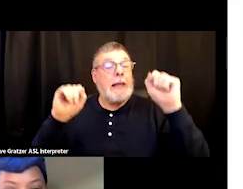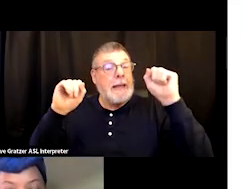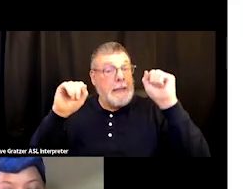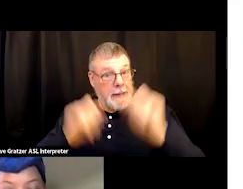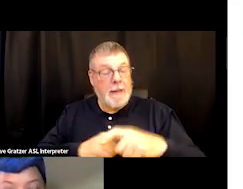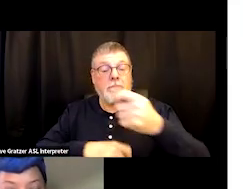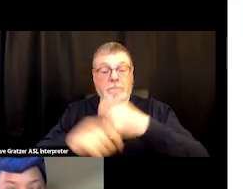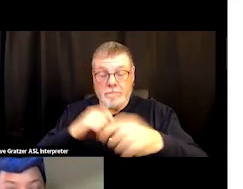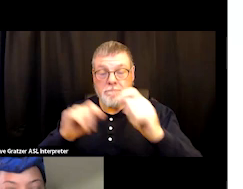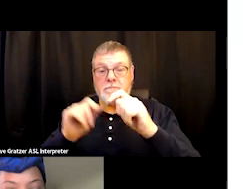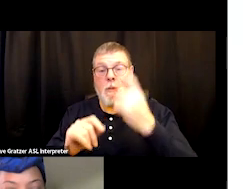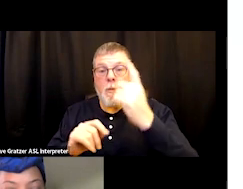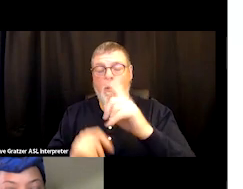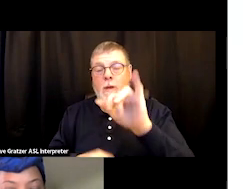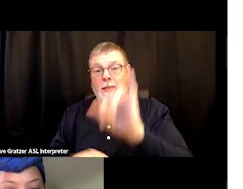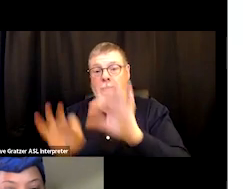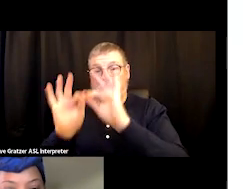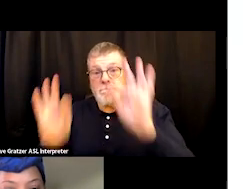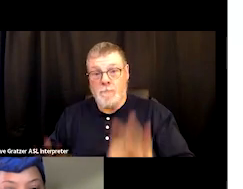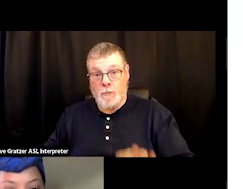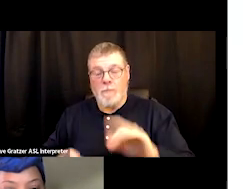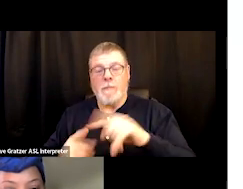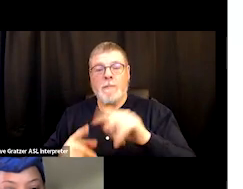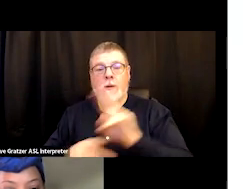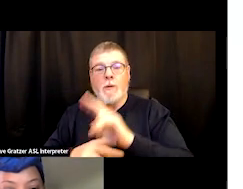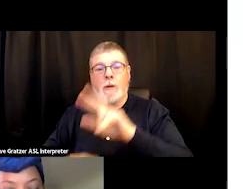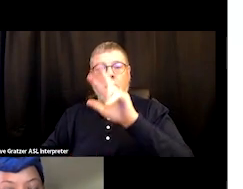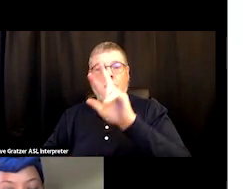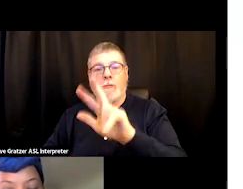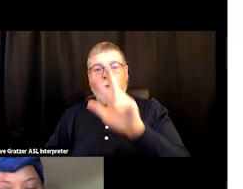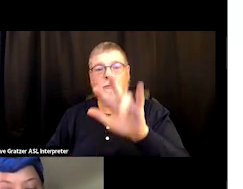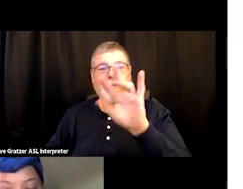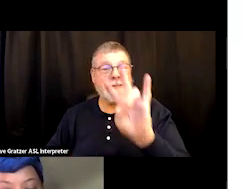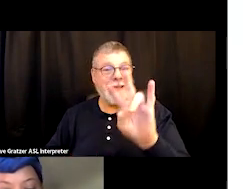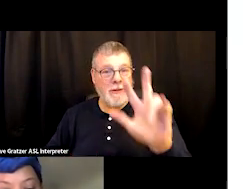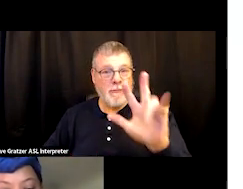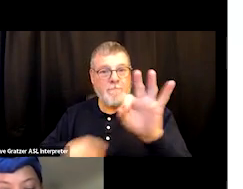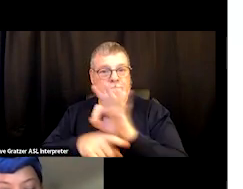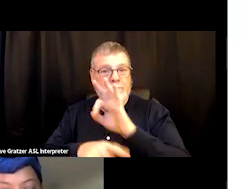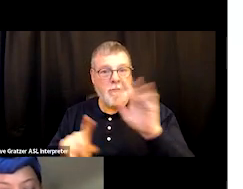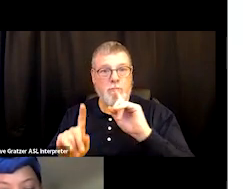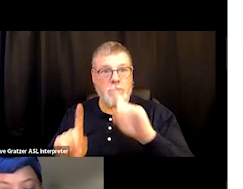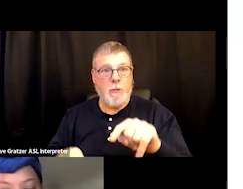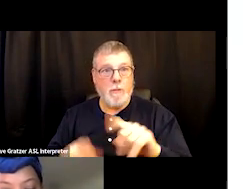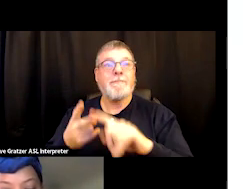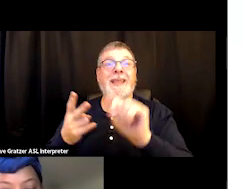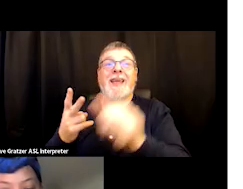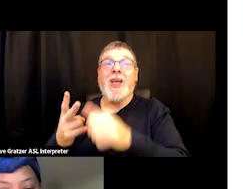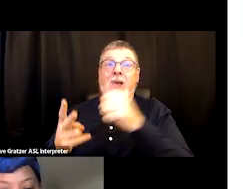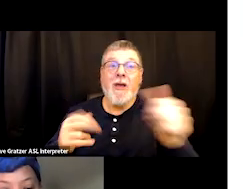a form that Social Security uses, which is the 3373 function report. In other communities, the medical summary report